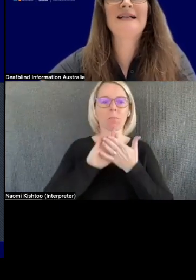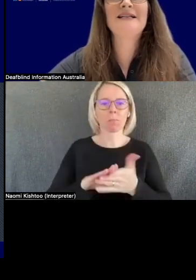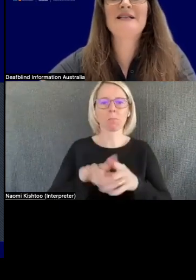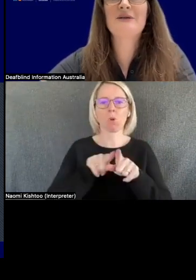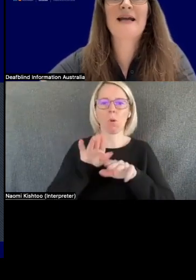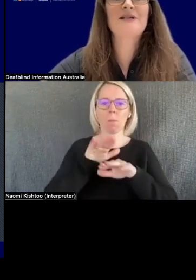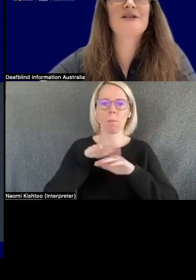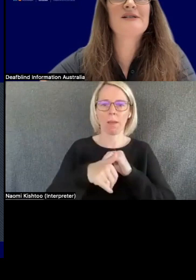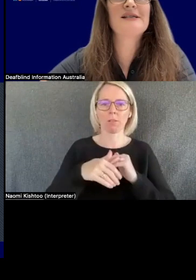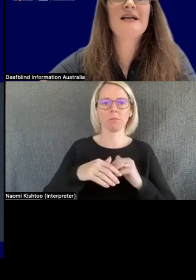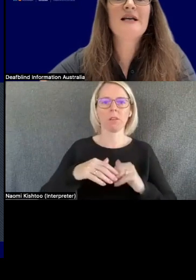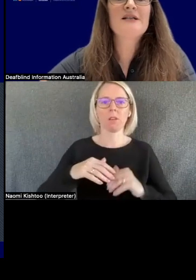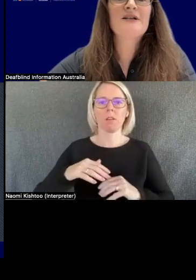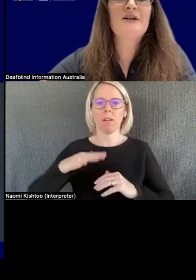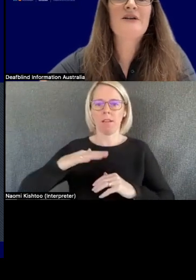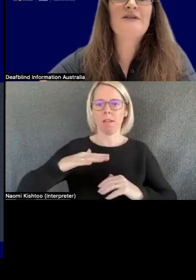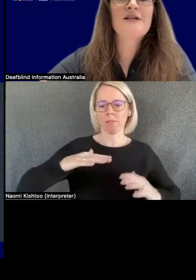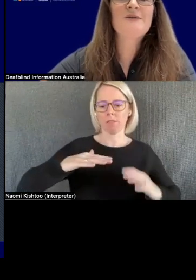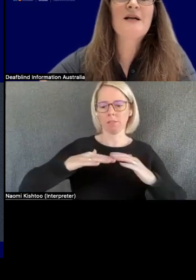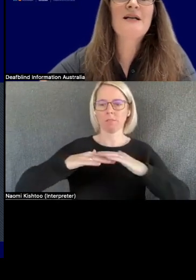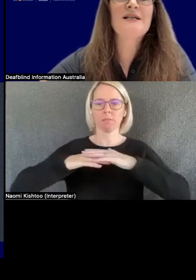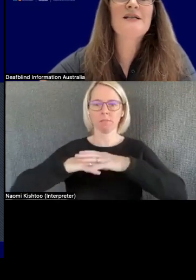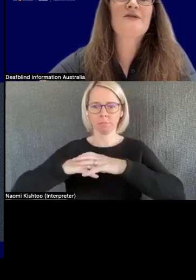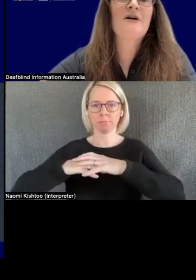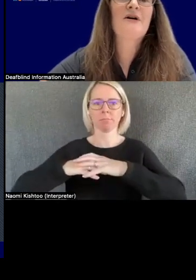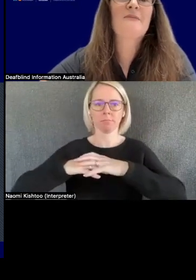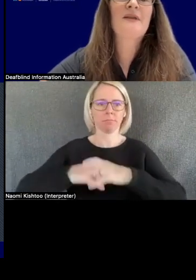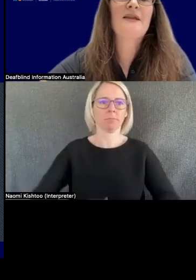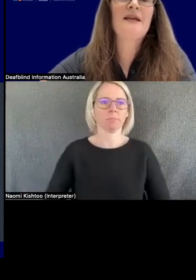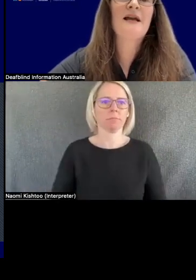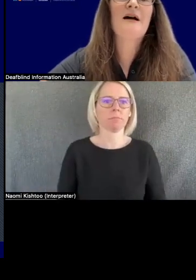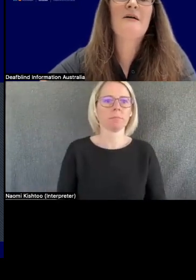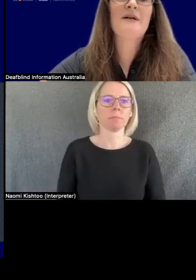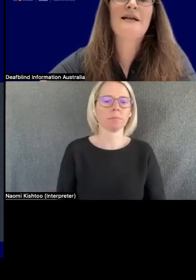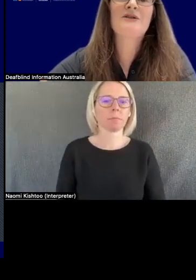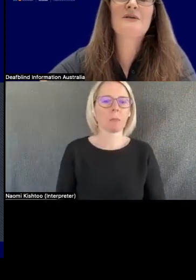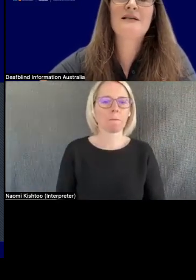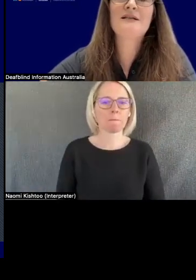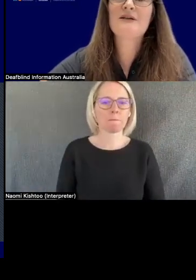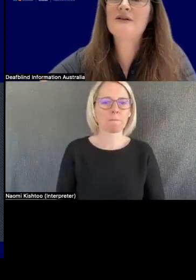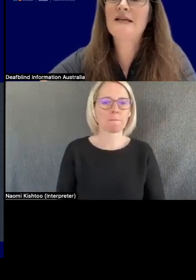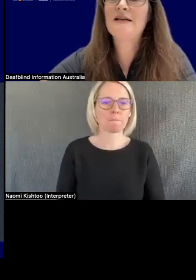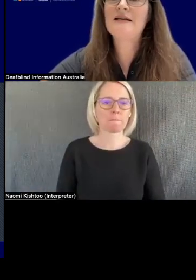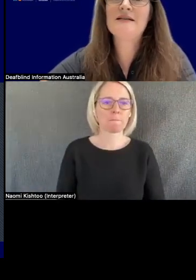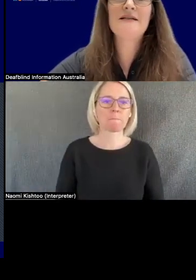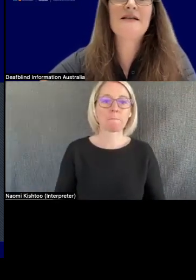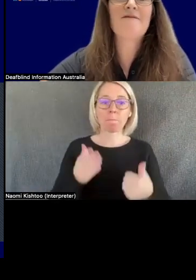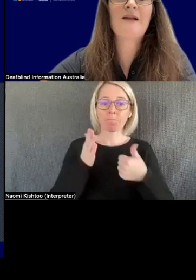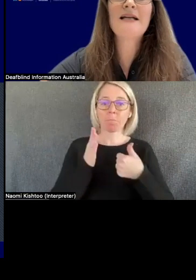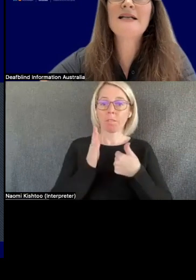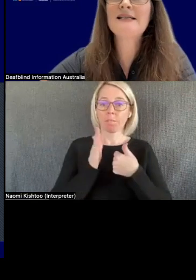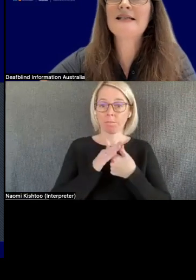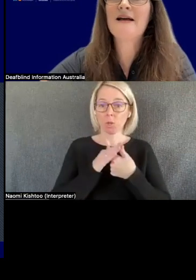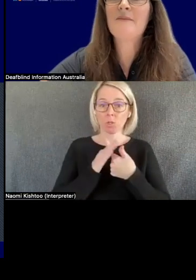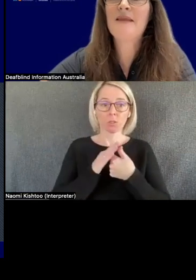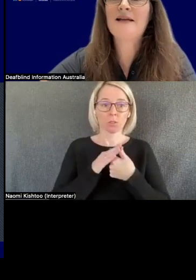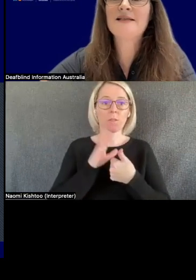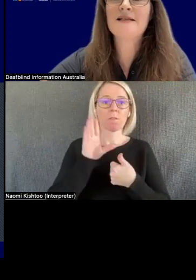hand interactions. The first one is from the National Center on Deaf-blindness. That’s an